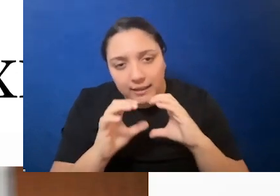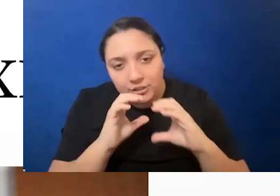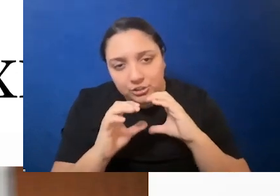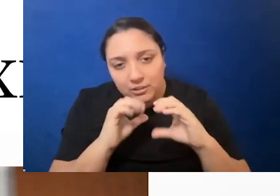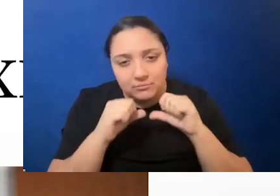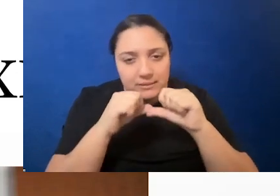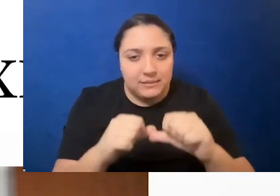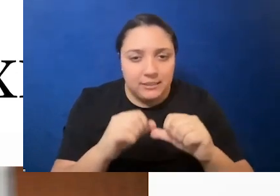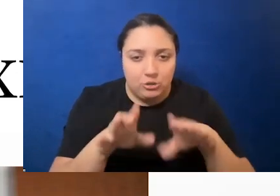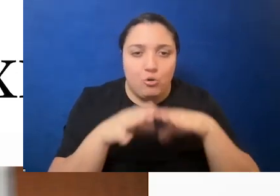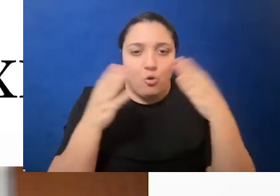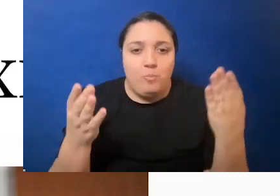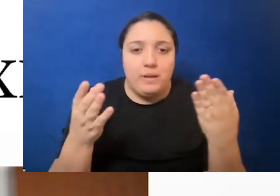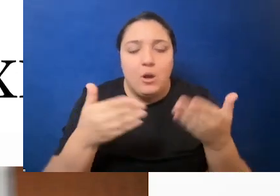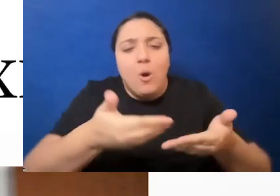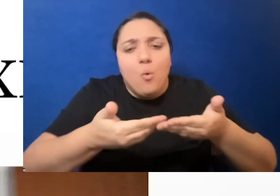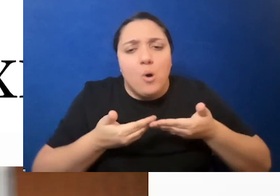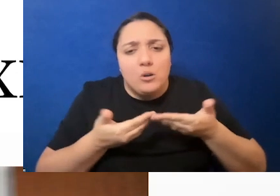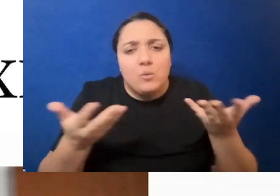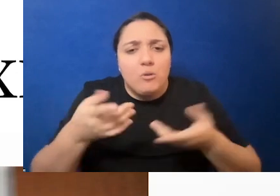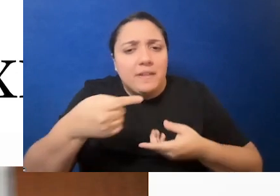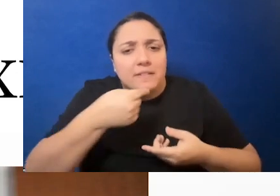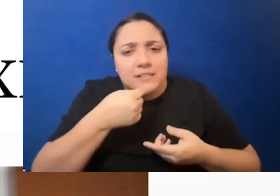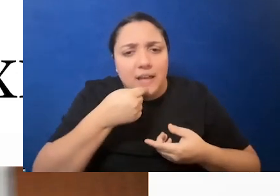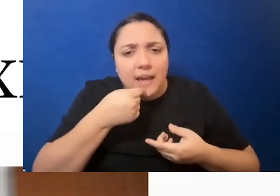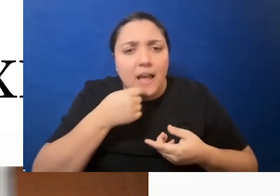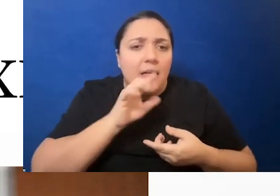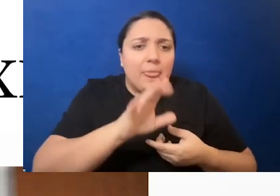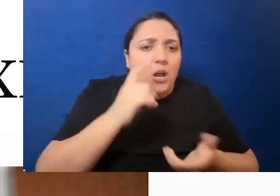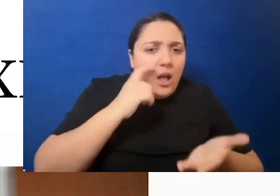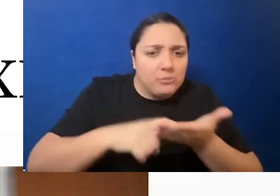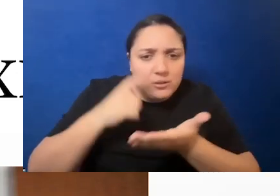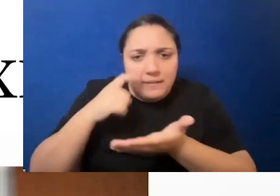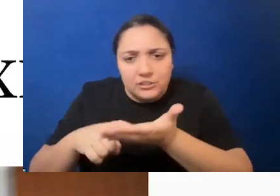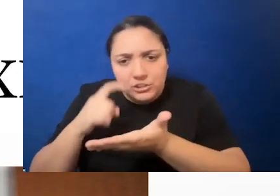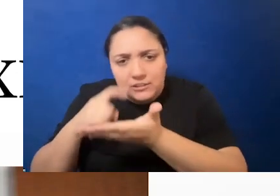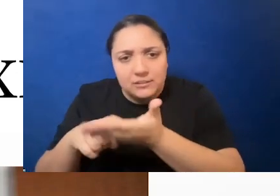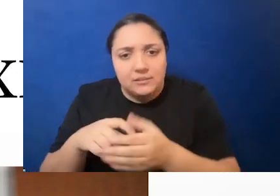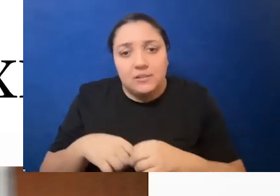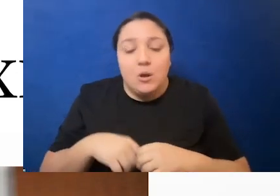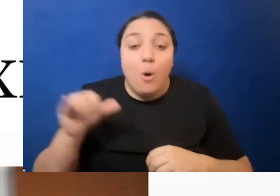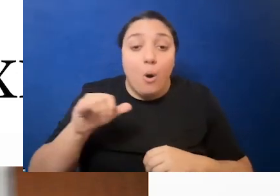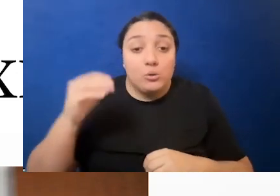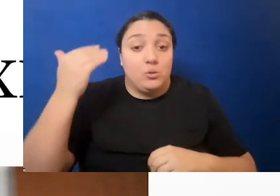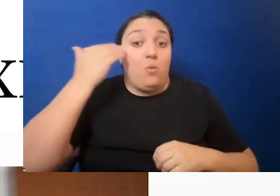COMMUNICATION AND WELCOME WHAT THEY HAVE TO SAY AND WHAT THEIR OBSERVATIONS ARE. BEWARE OF HOW YOU ARE RESPONDING